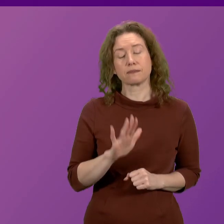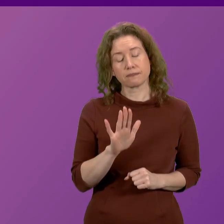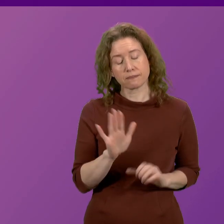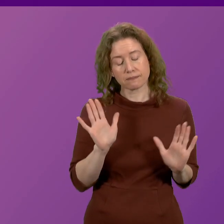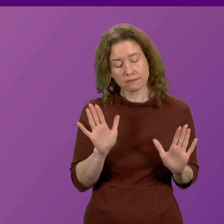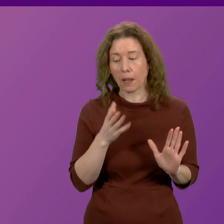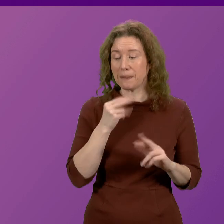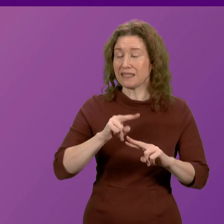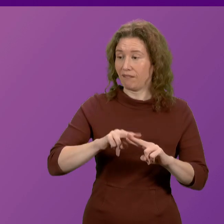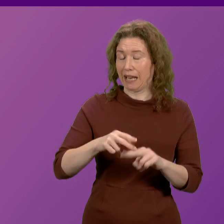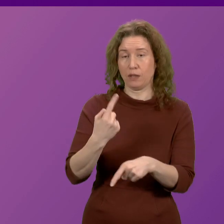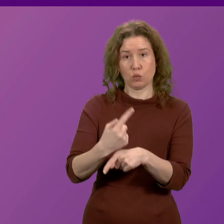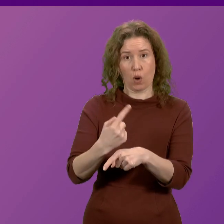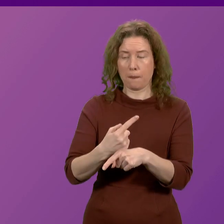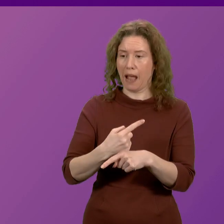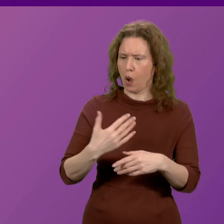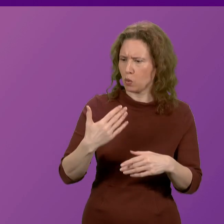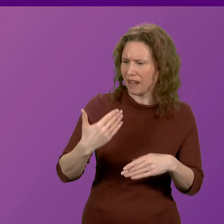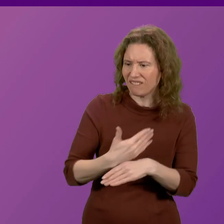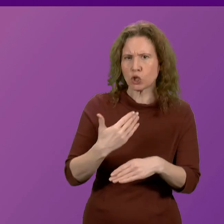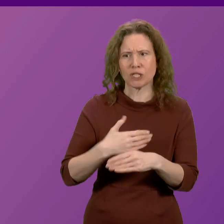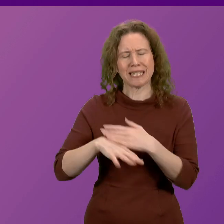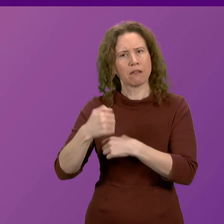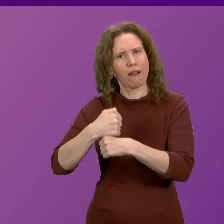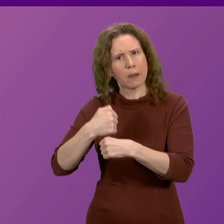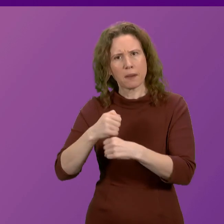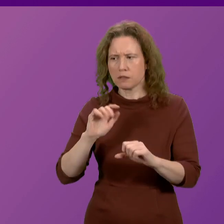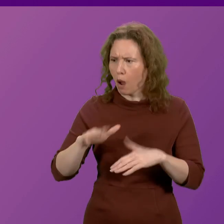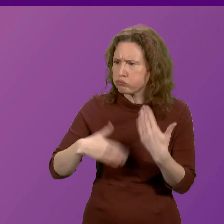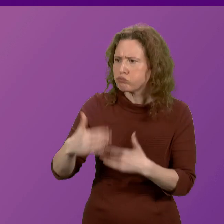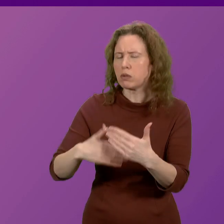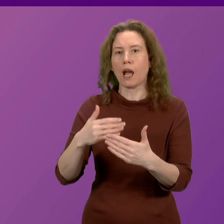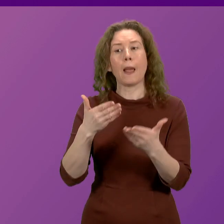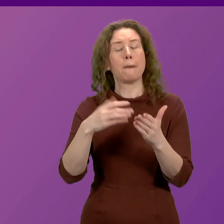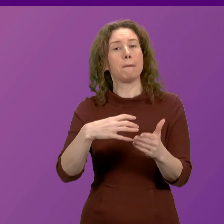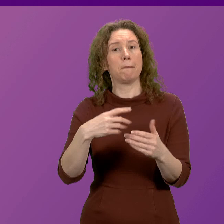Mr Findlay talks about efficiency in government. The Minister for Public Finance, Ivan McKee,